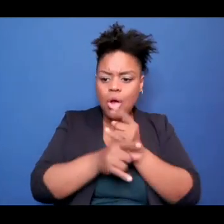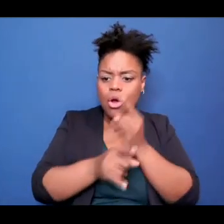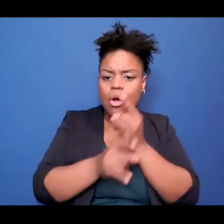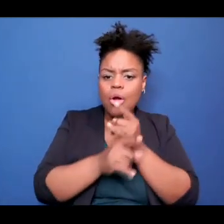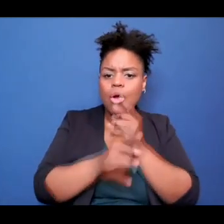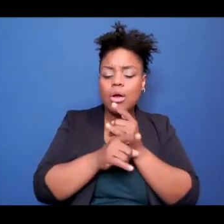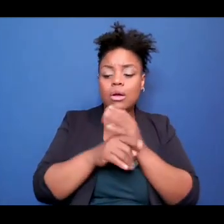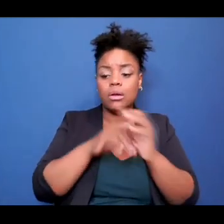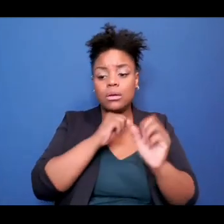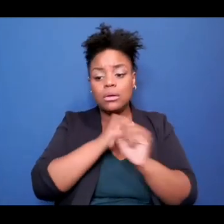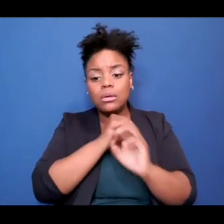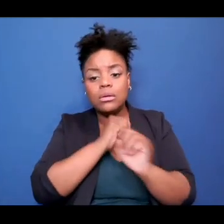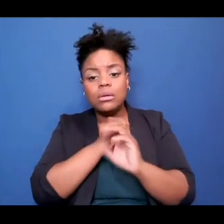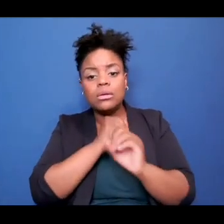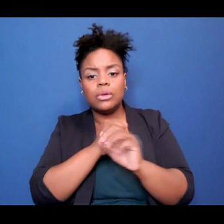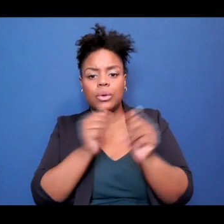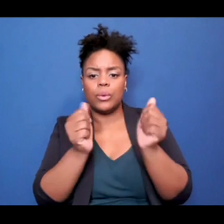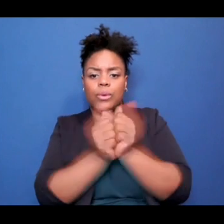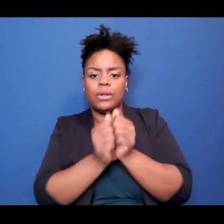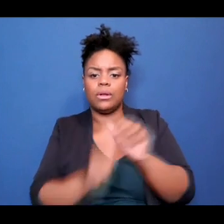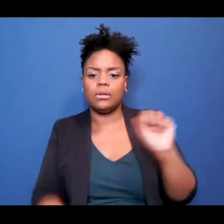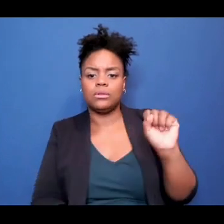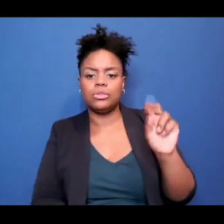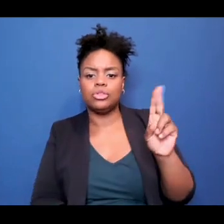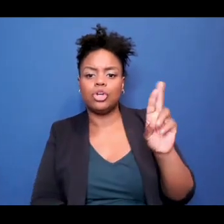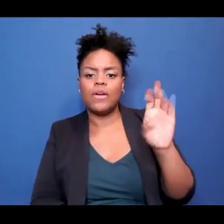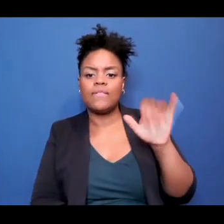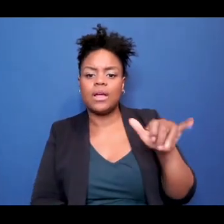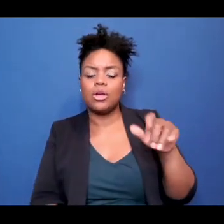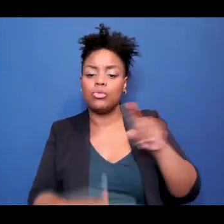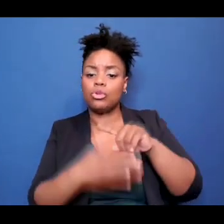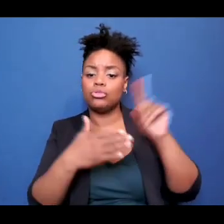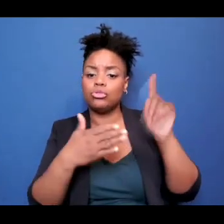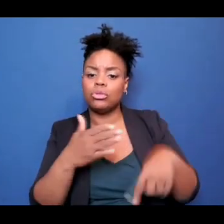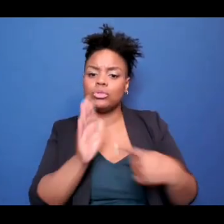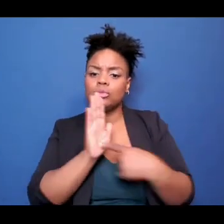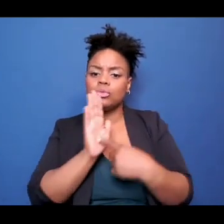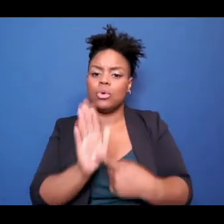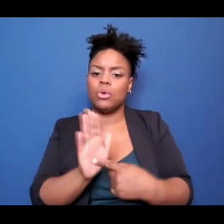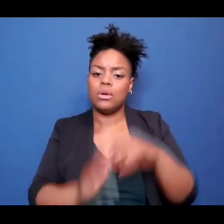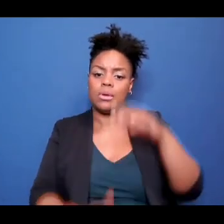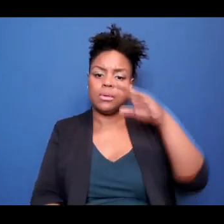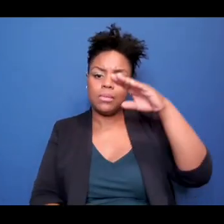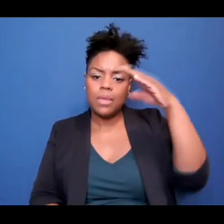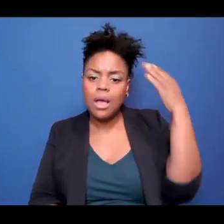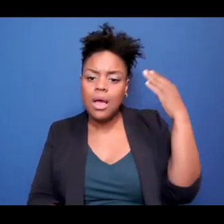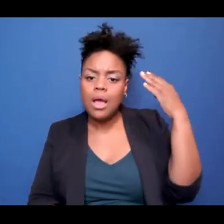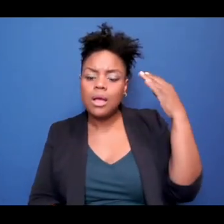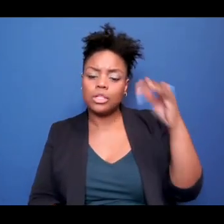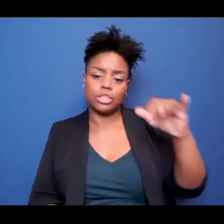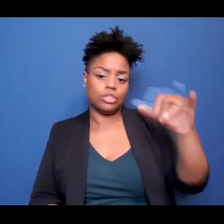ALCOHOL IN PREDOMINANTLY BLACK NEIGHBORHOODS WITH THE SURVEY RESULTS INDICATING THAT FEWER AFRICAN AMERICANS DRINK